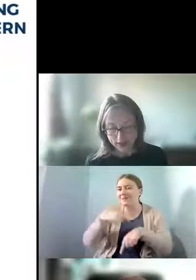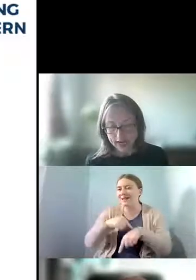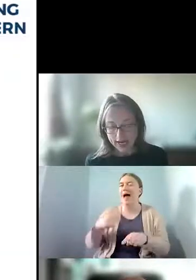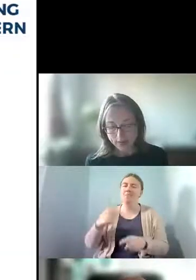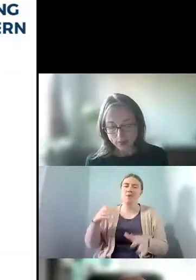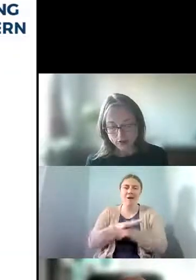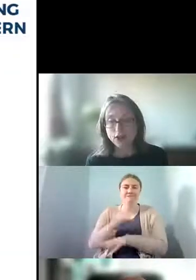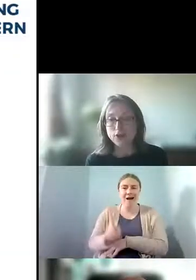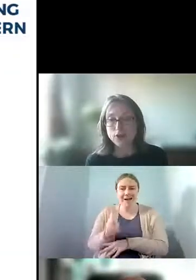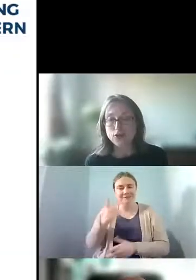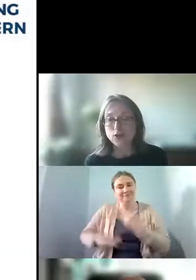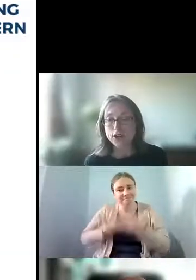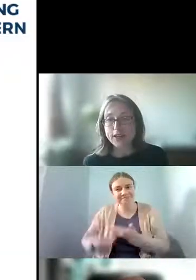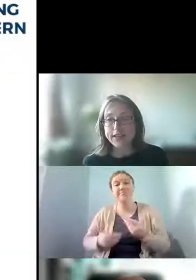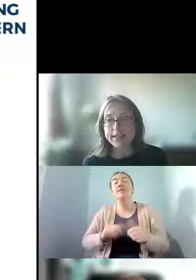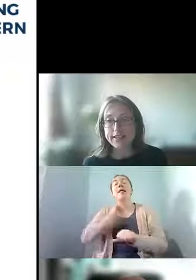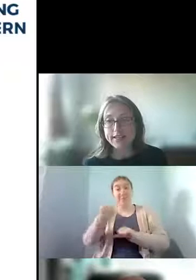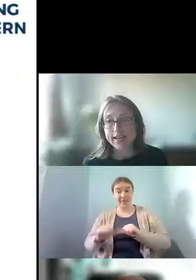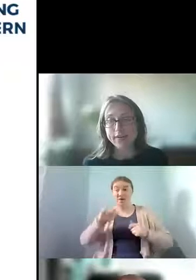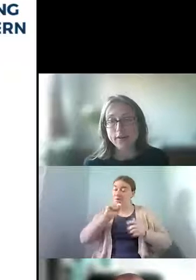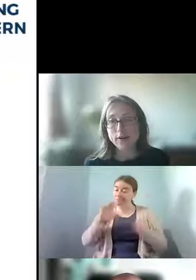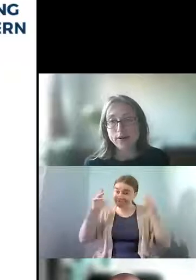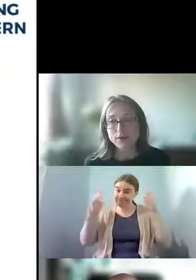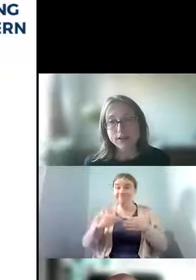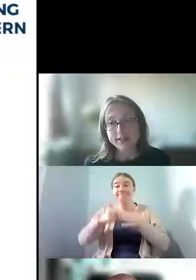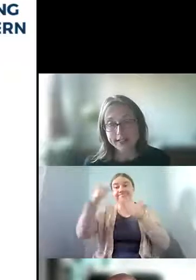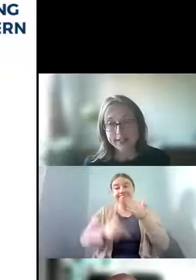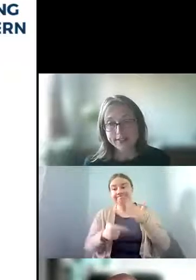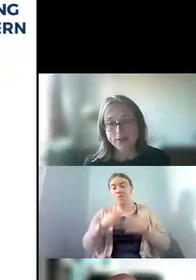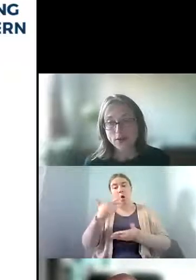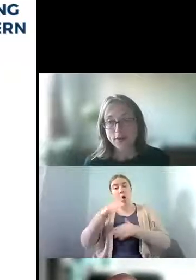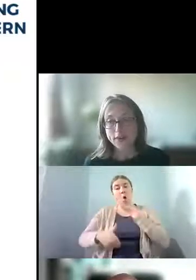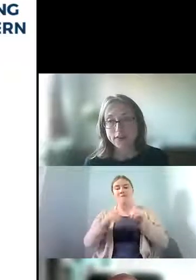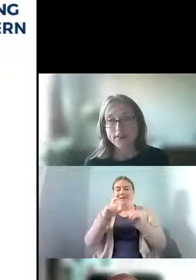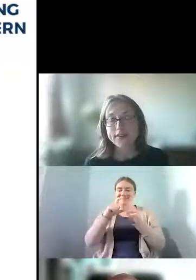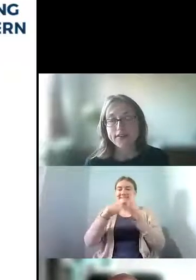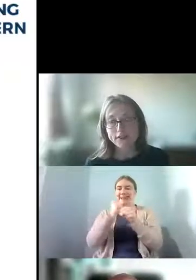and then we're going to go on and talk in detail about our diglis fish pass so it's a different